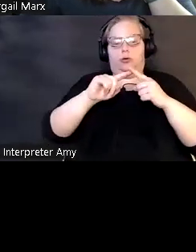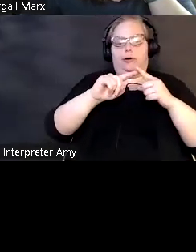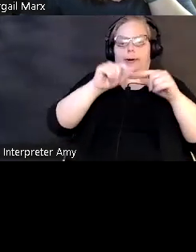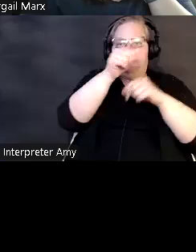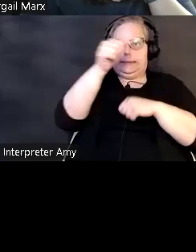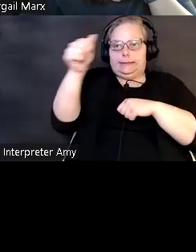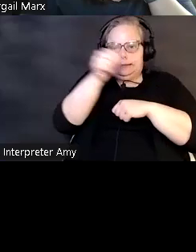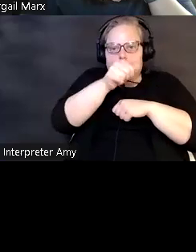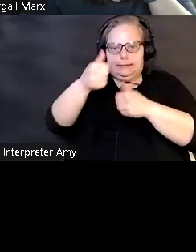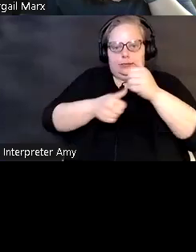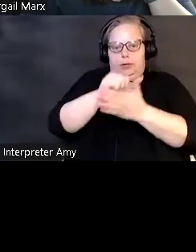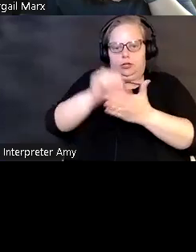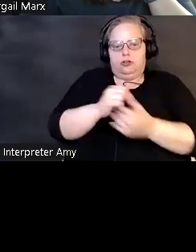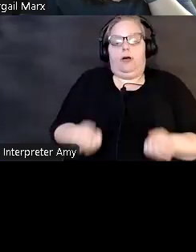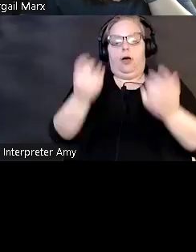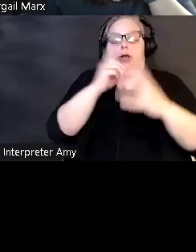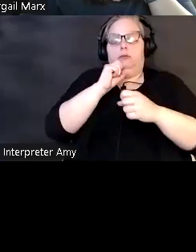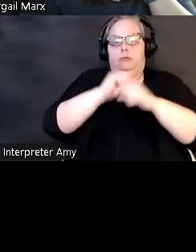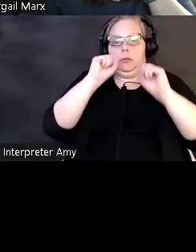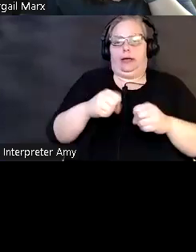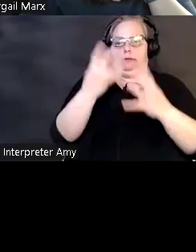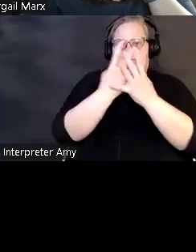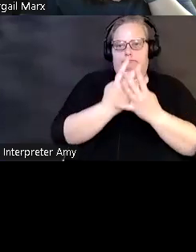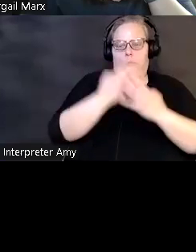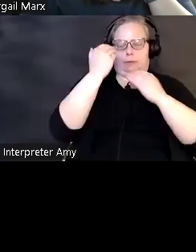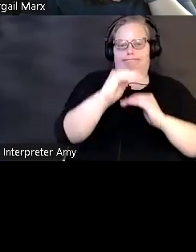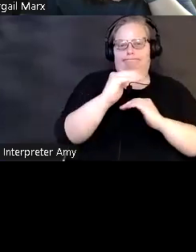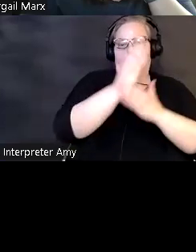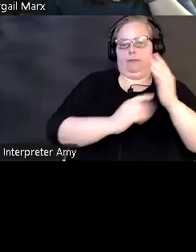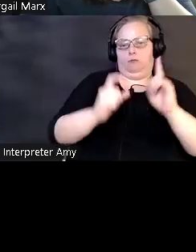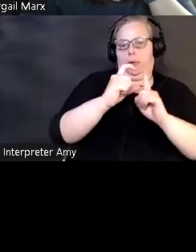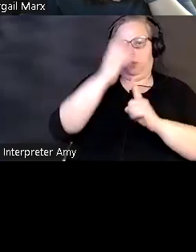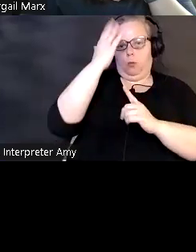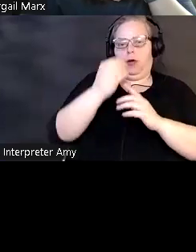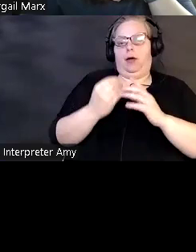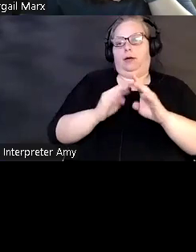filter or limit some of that vocabulary so that it can grow with the student.